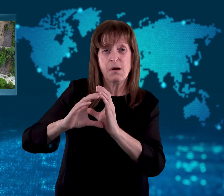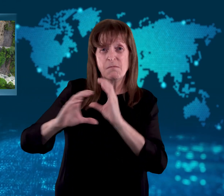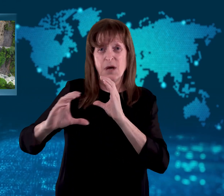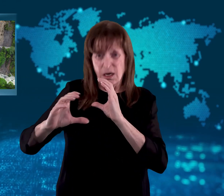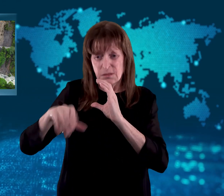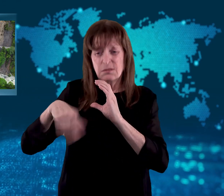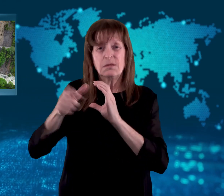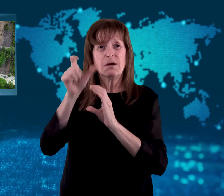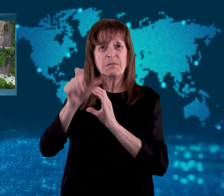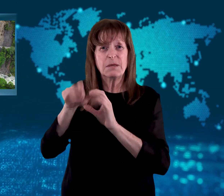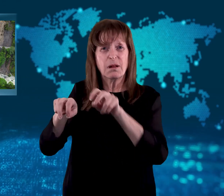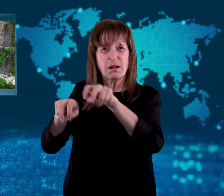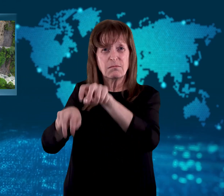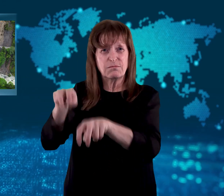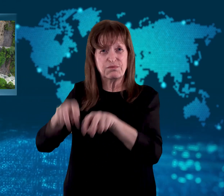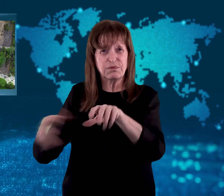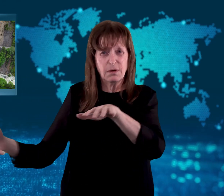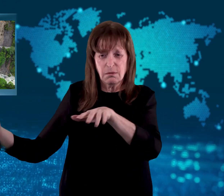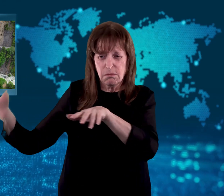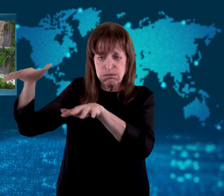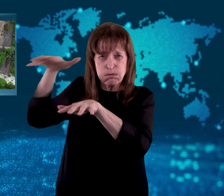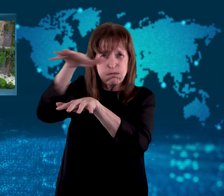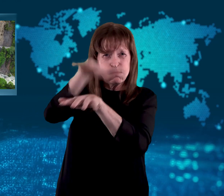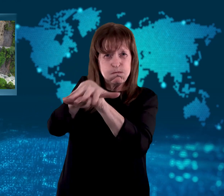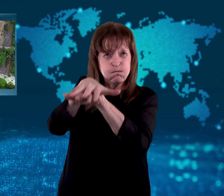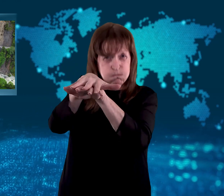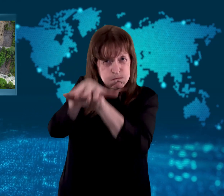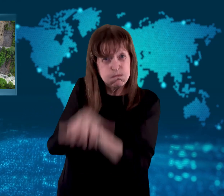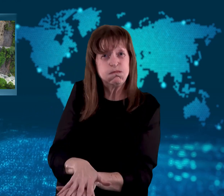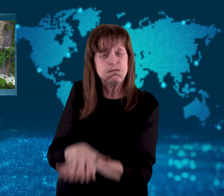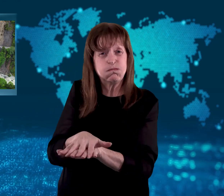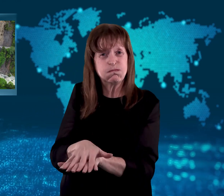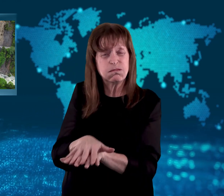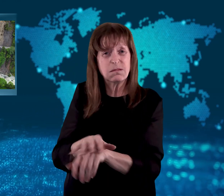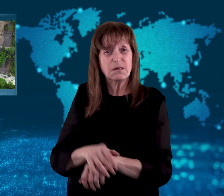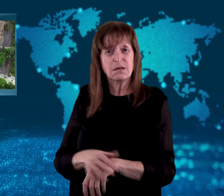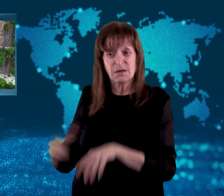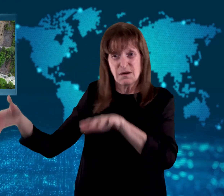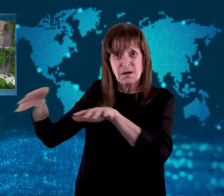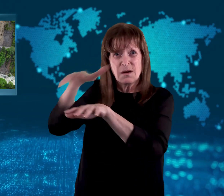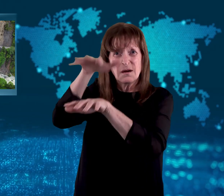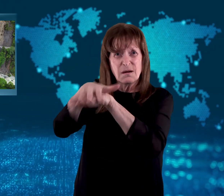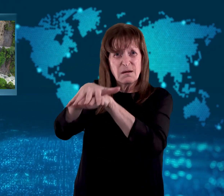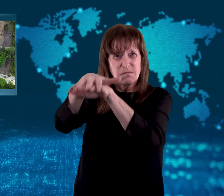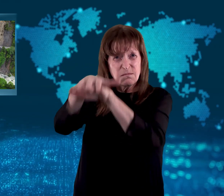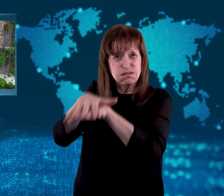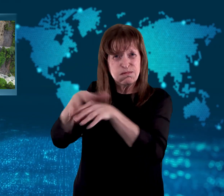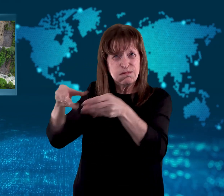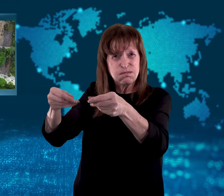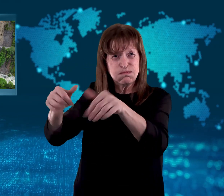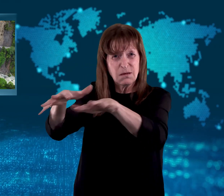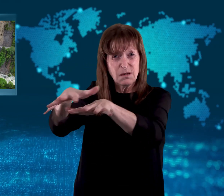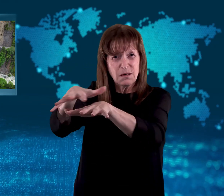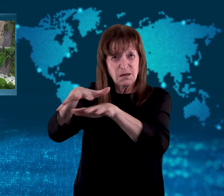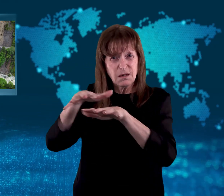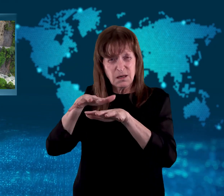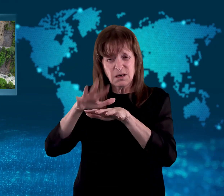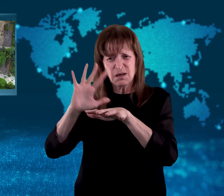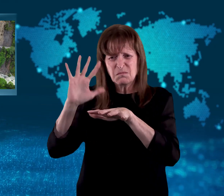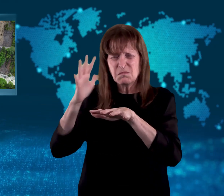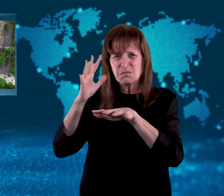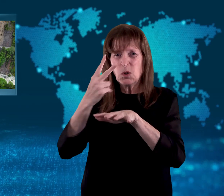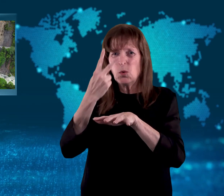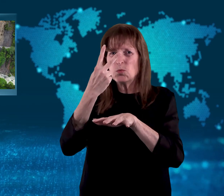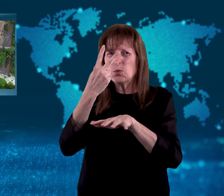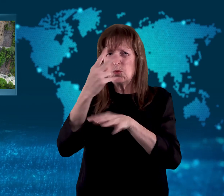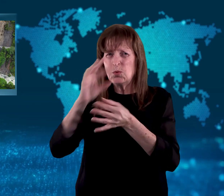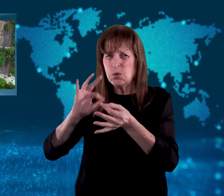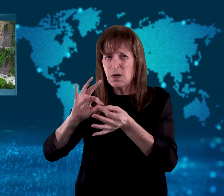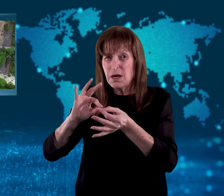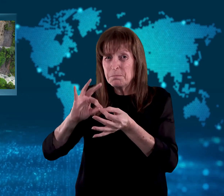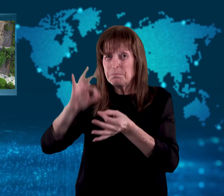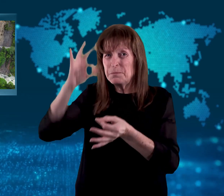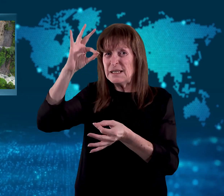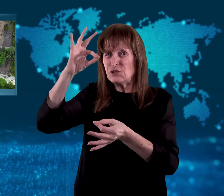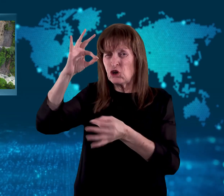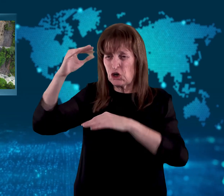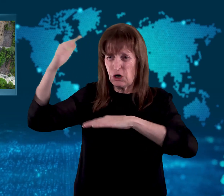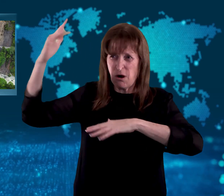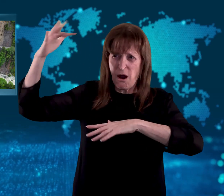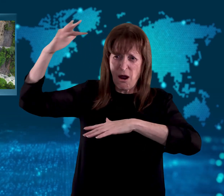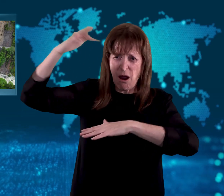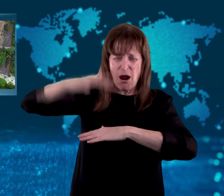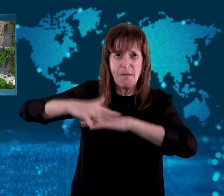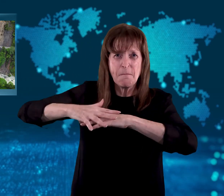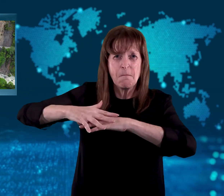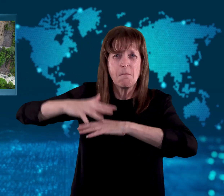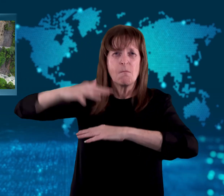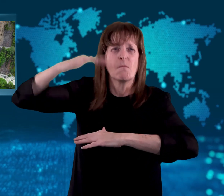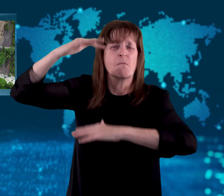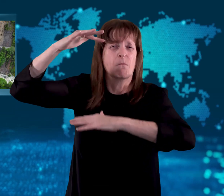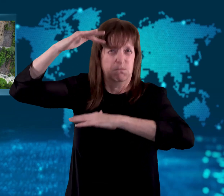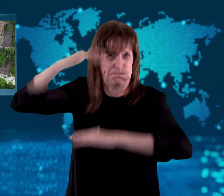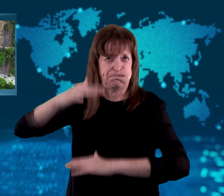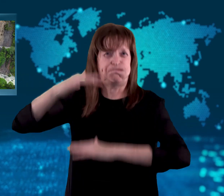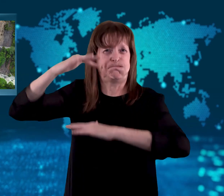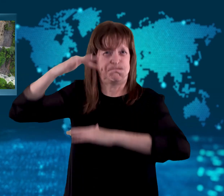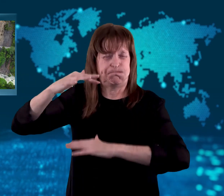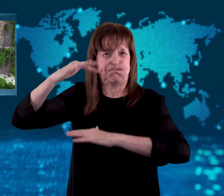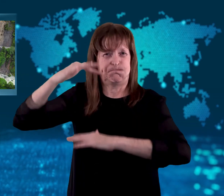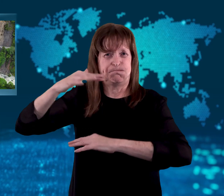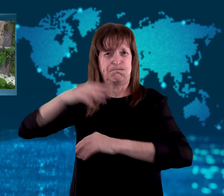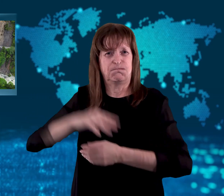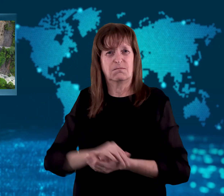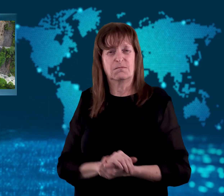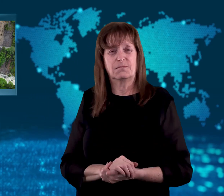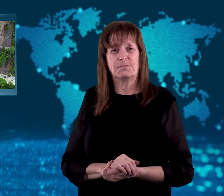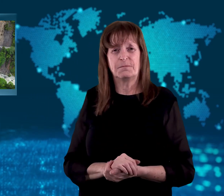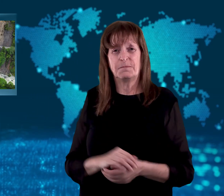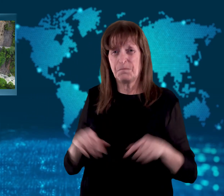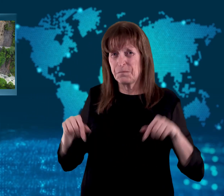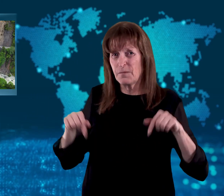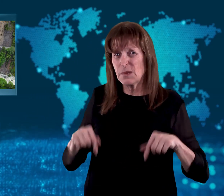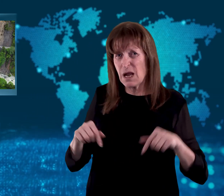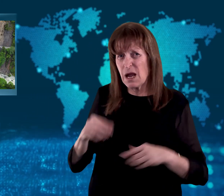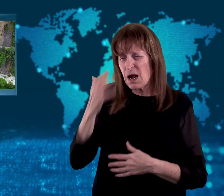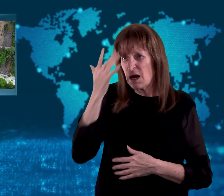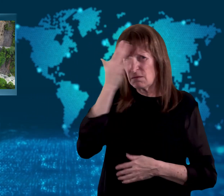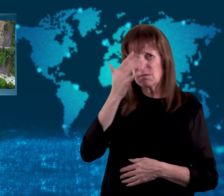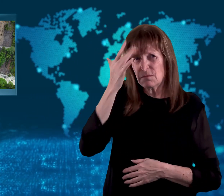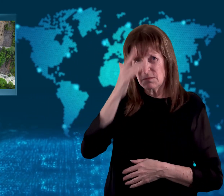It is now thought that at least 33 people were aboard the bus when it was buried.